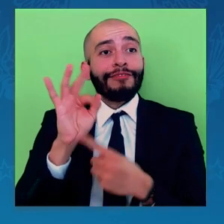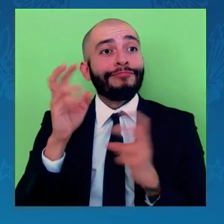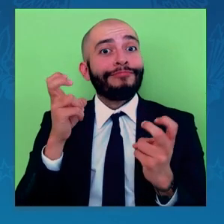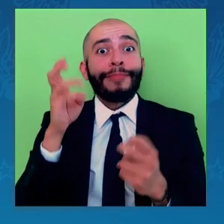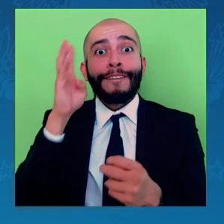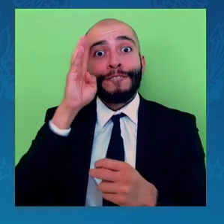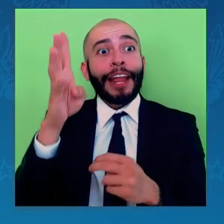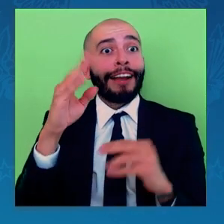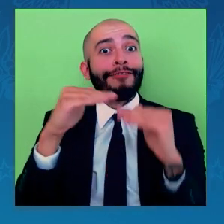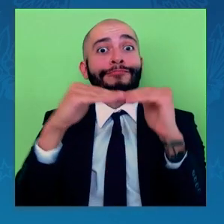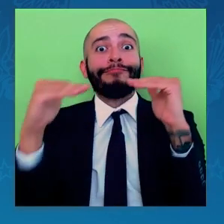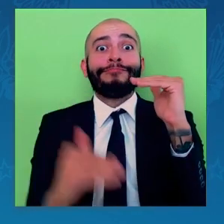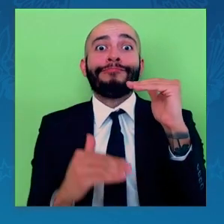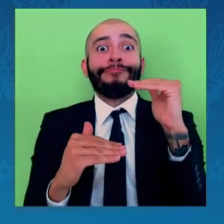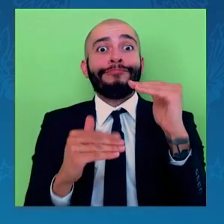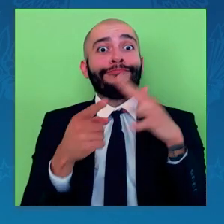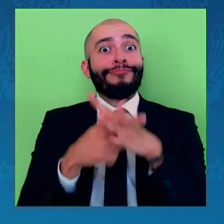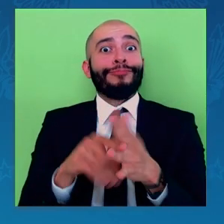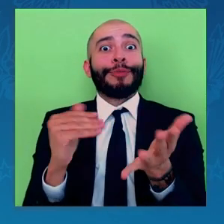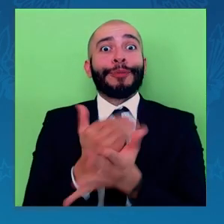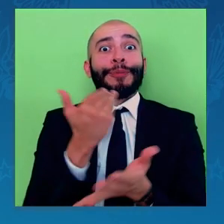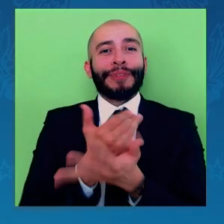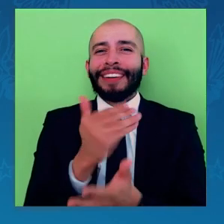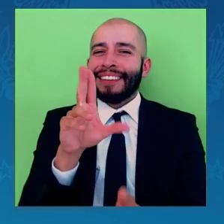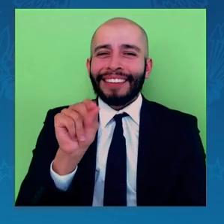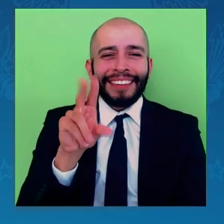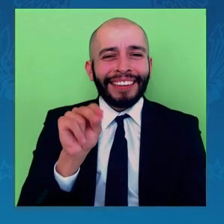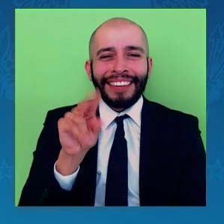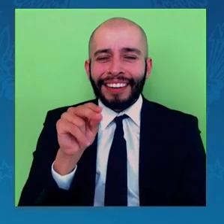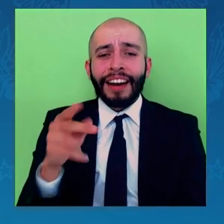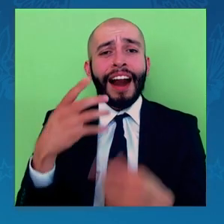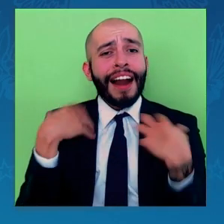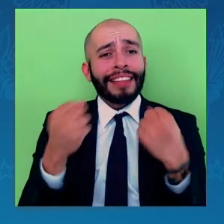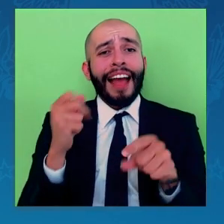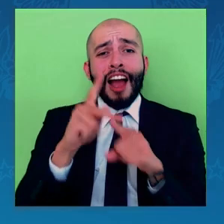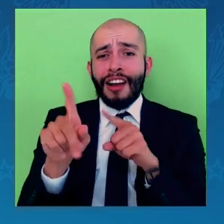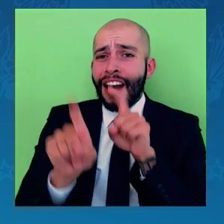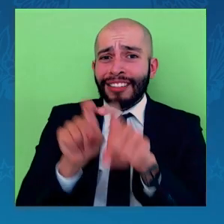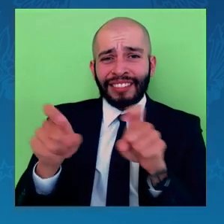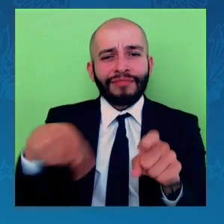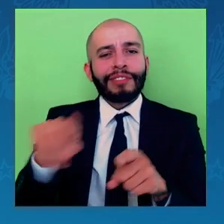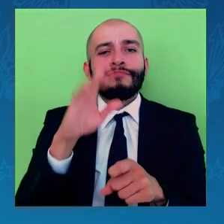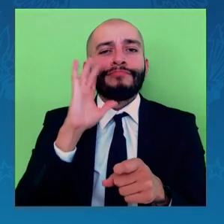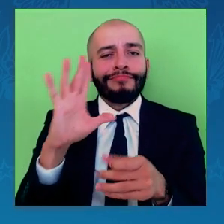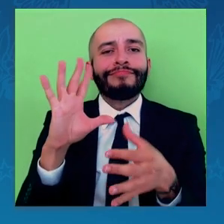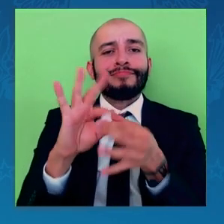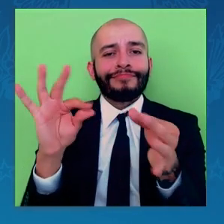and she will tell you health disparities existed long before this virus reached our shores.